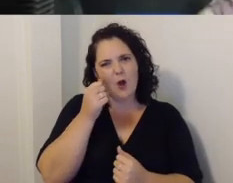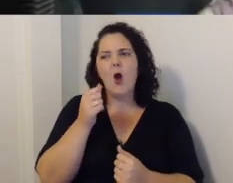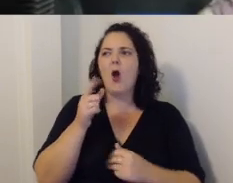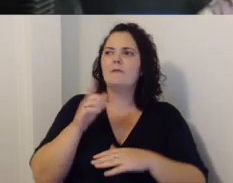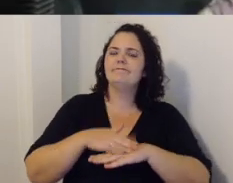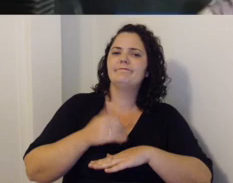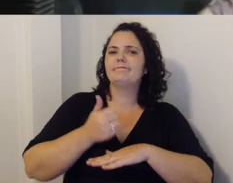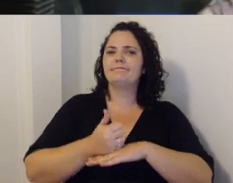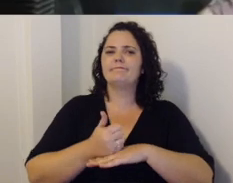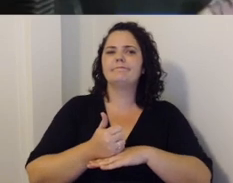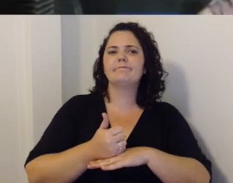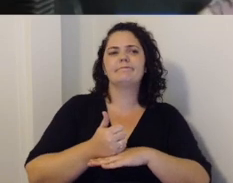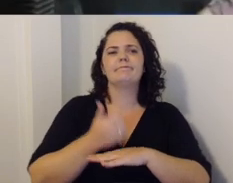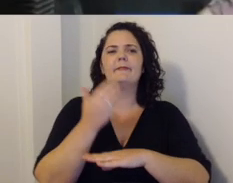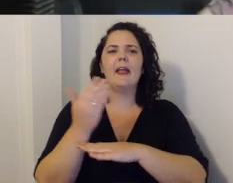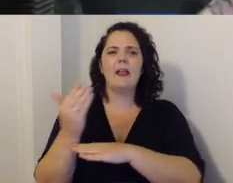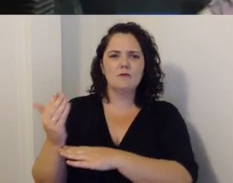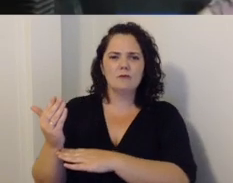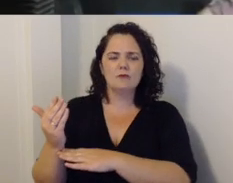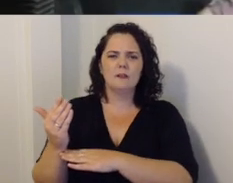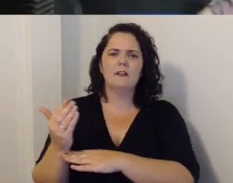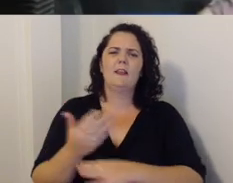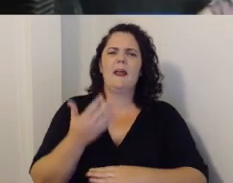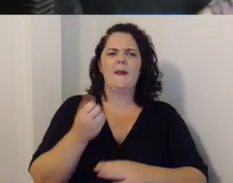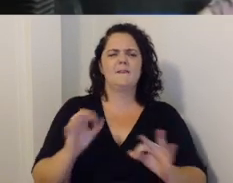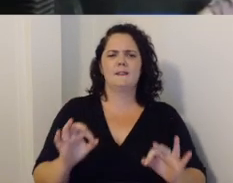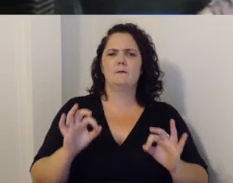years there was a very specific set of protocols and sequences that artists would go through when